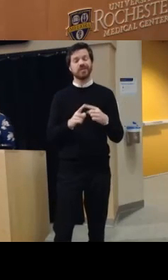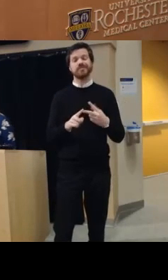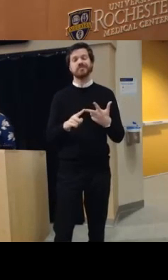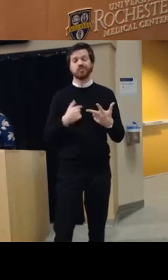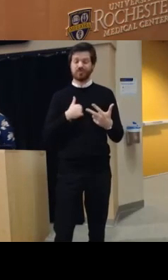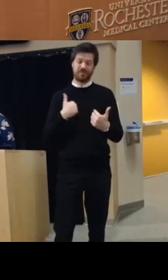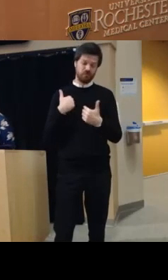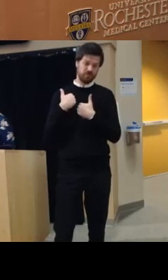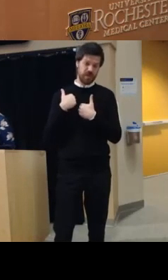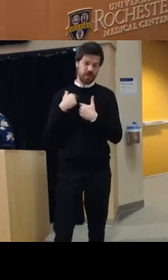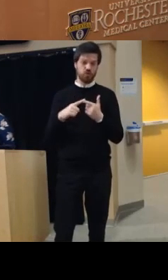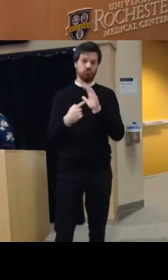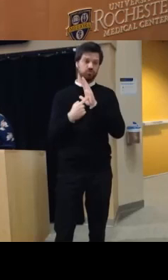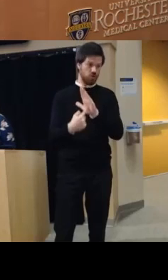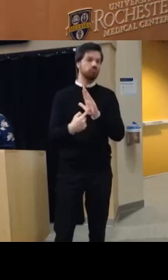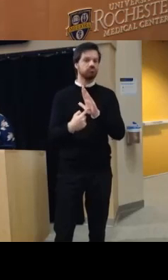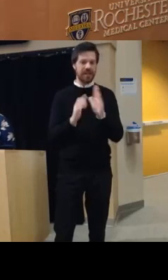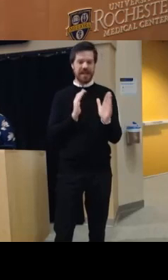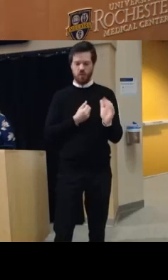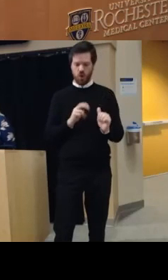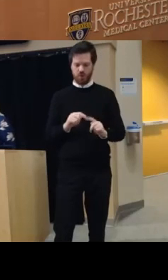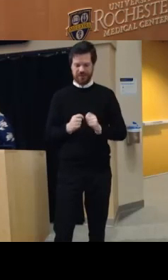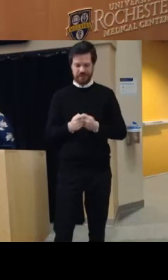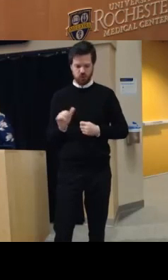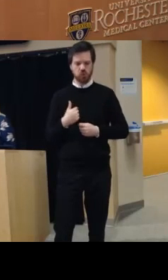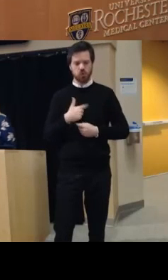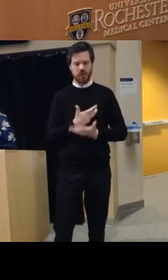a responsibility to demonstrate that on our own teams as well and we put a lot of time and effort